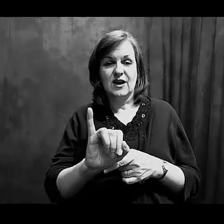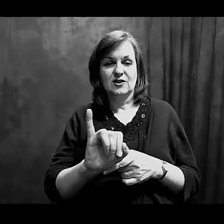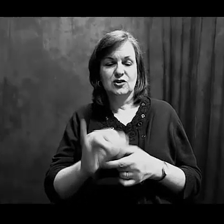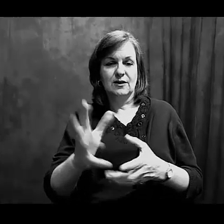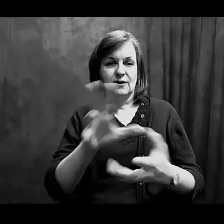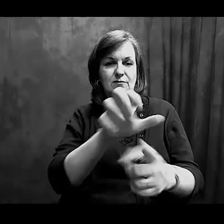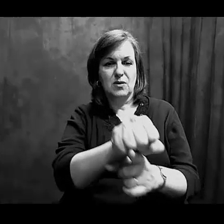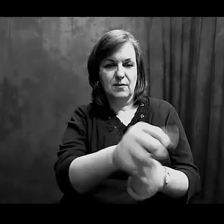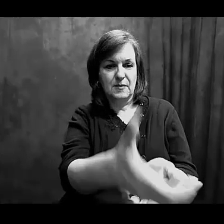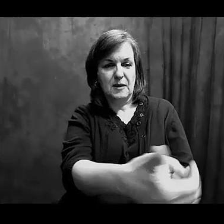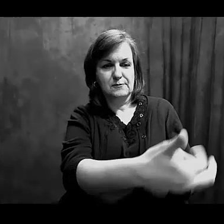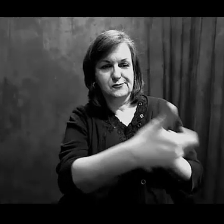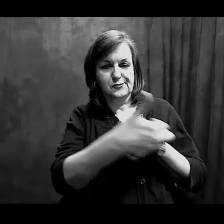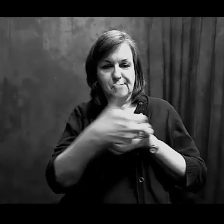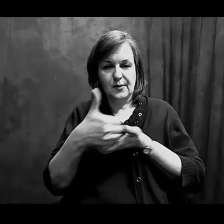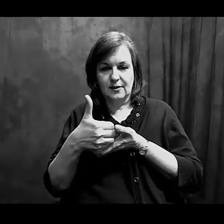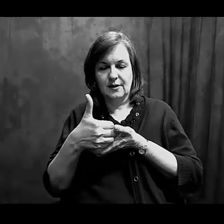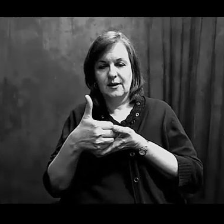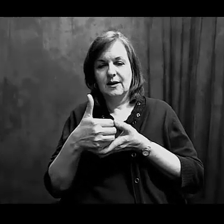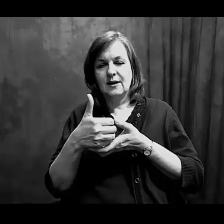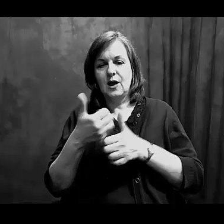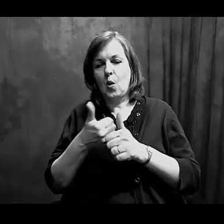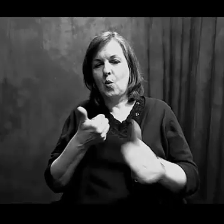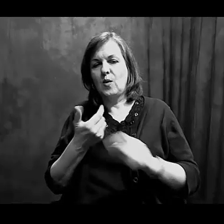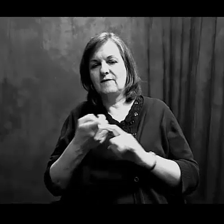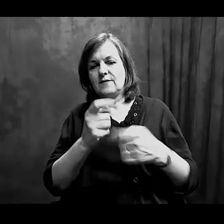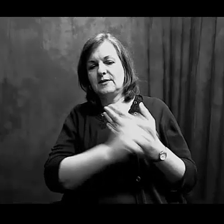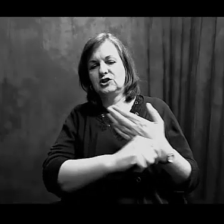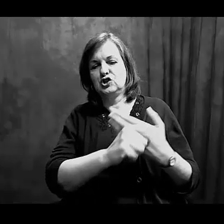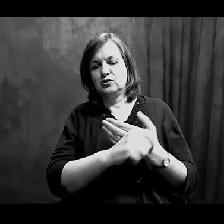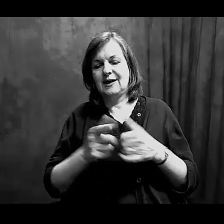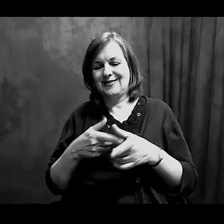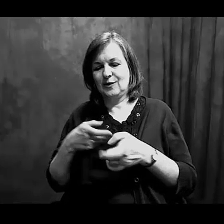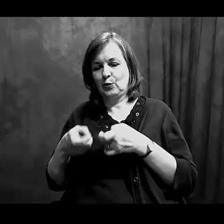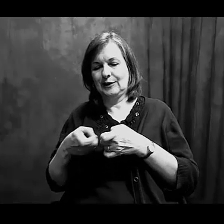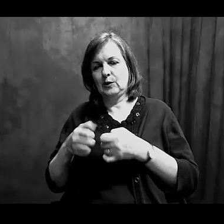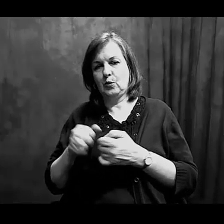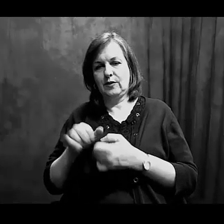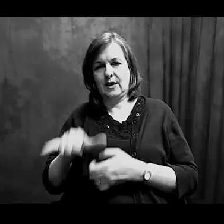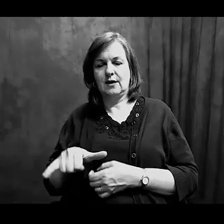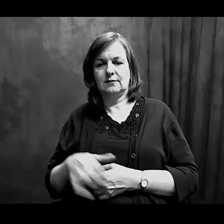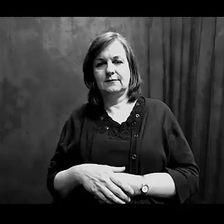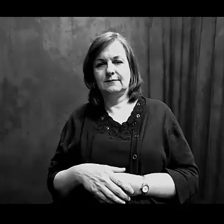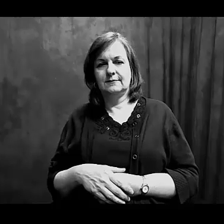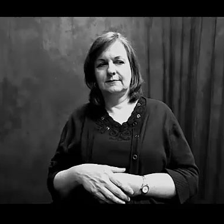away from the tissues to be dealt with